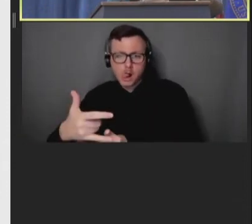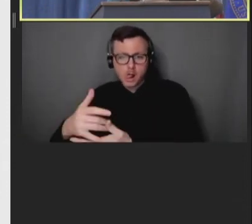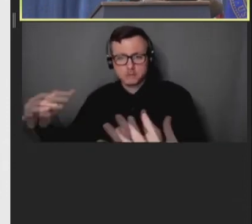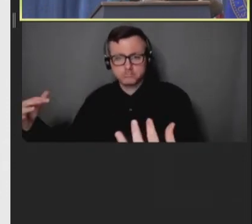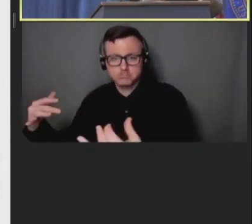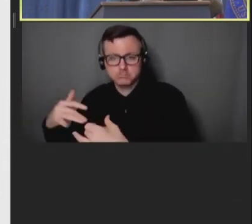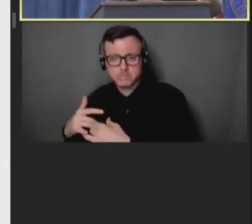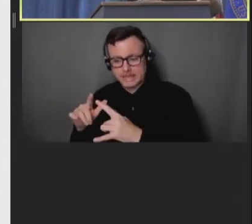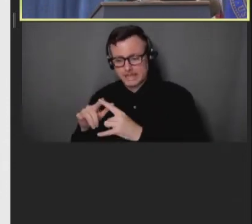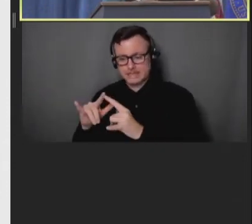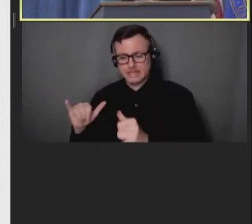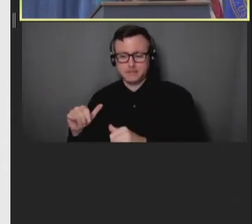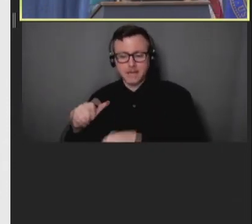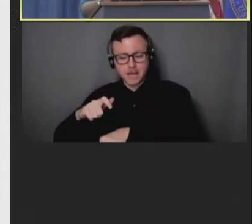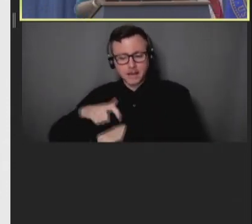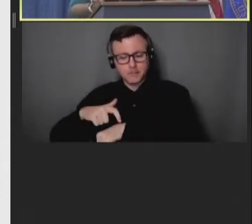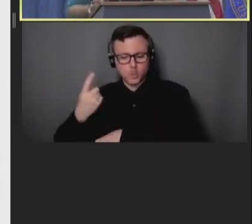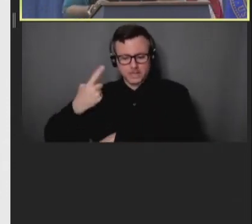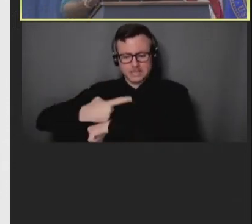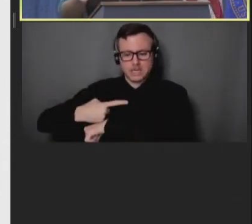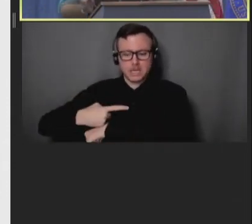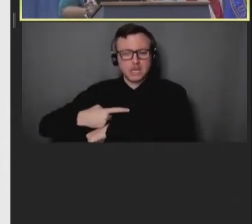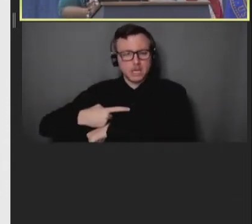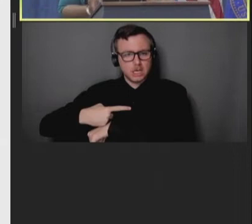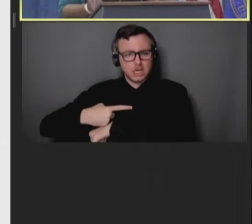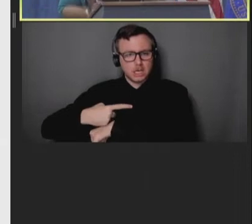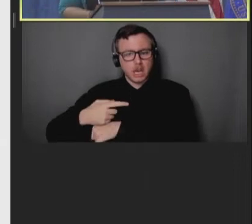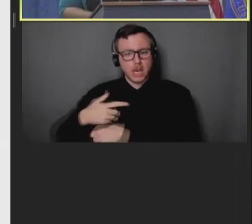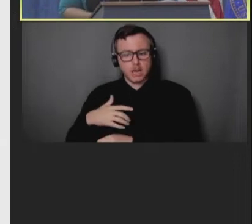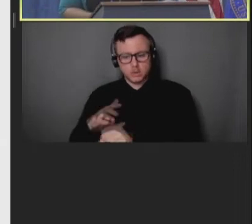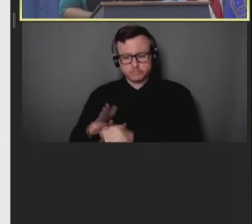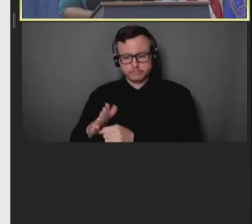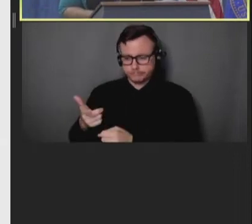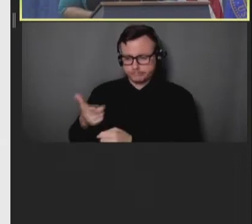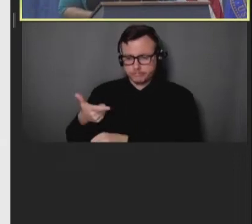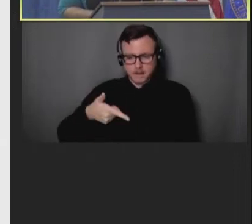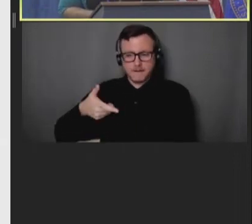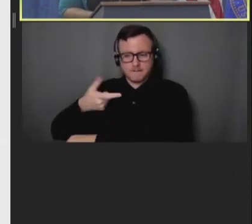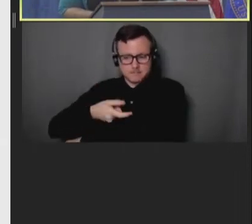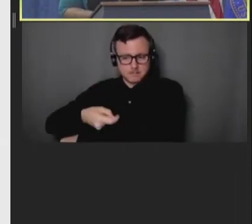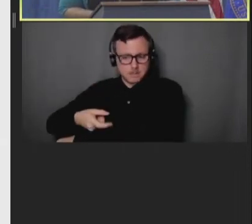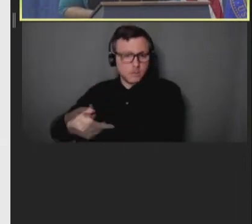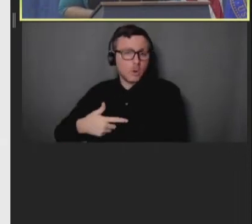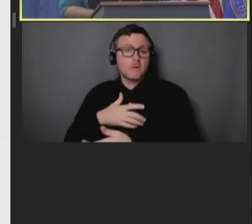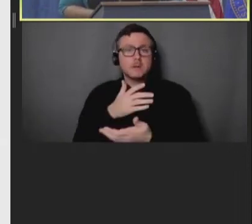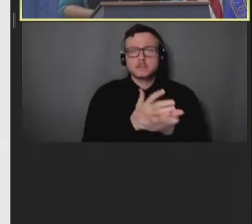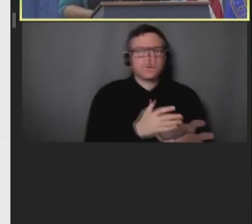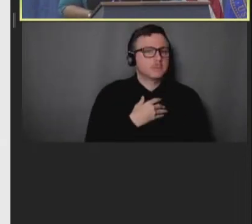people in as one day, and then some that maybe just did not give it. And so, on NGA side, we